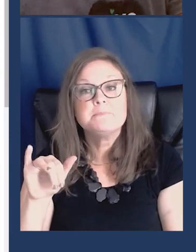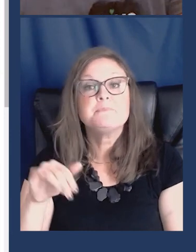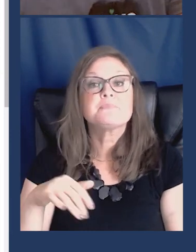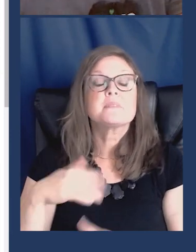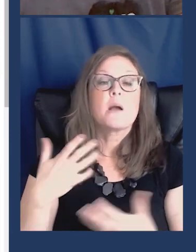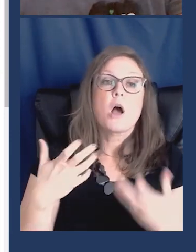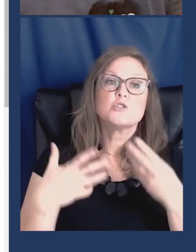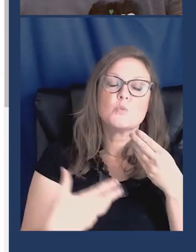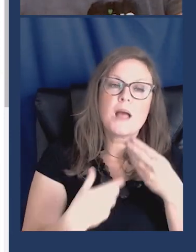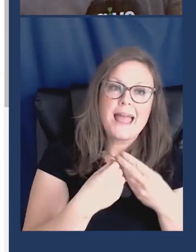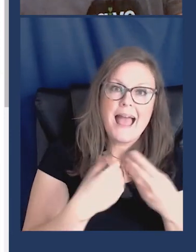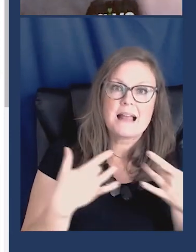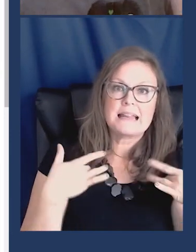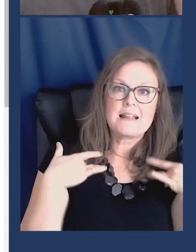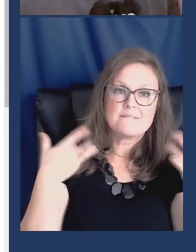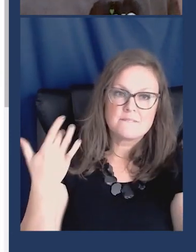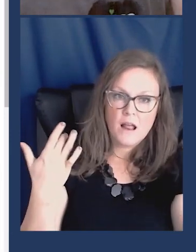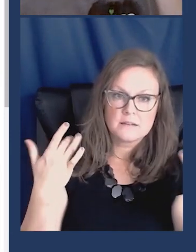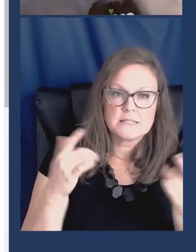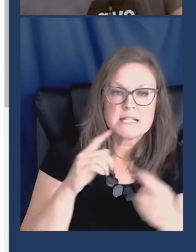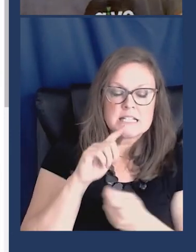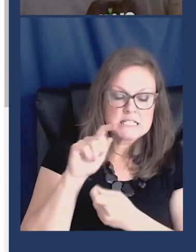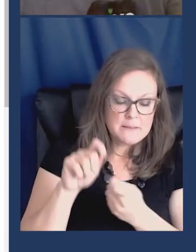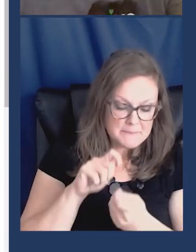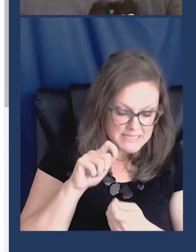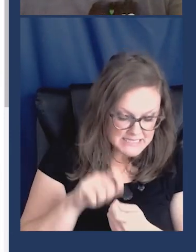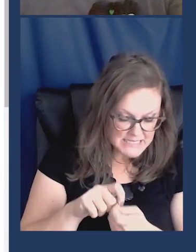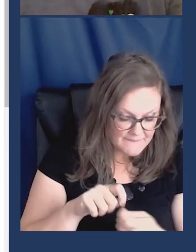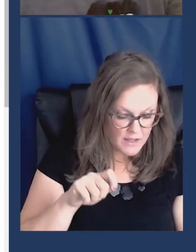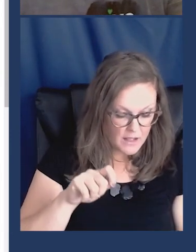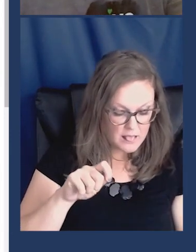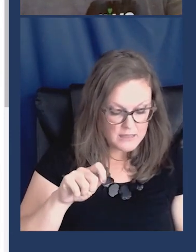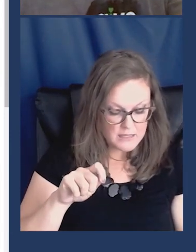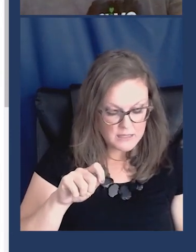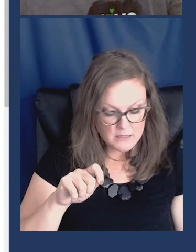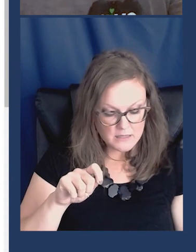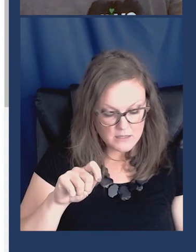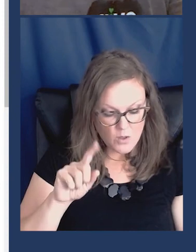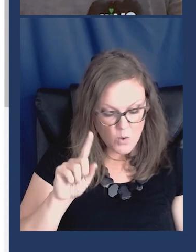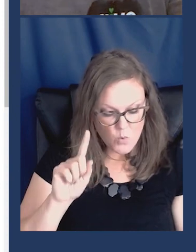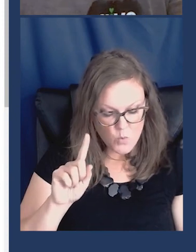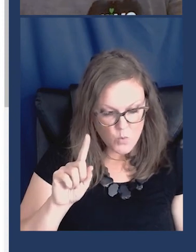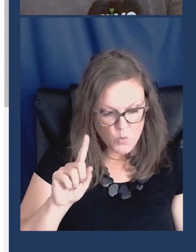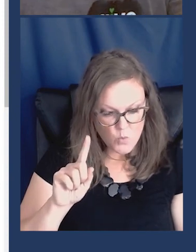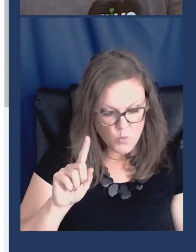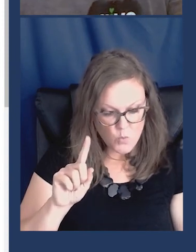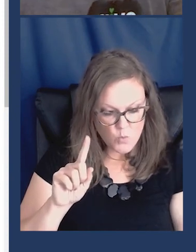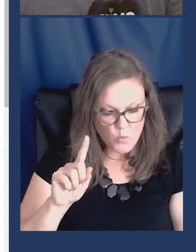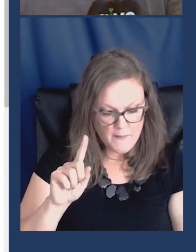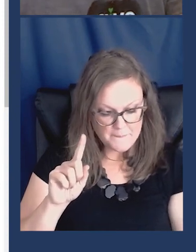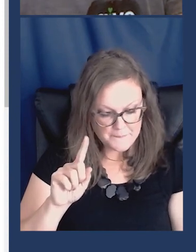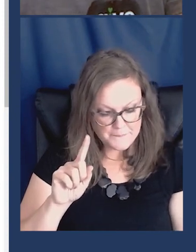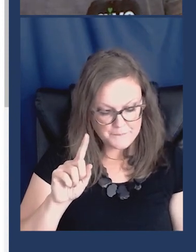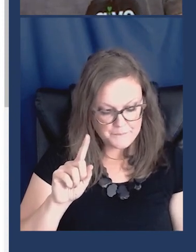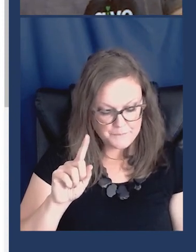Specifically, I lost my window. I want to add an event, specifically when